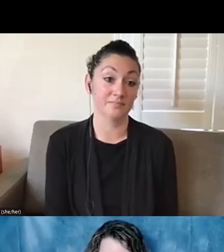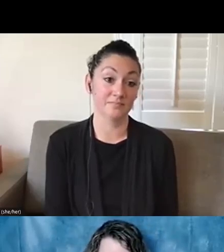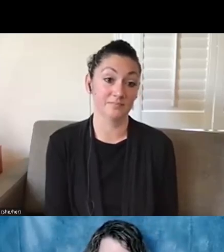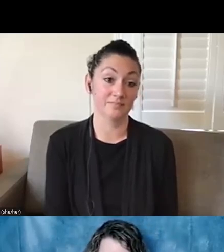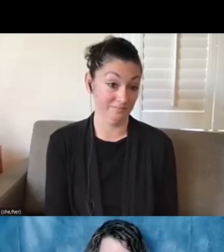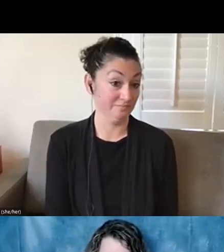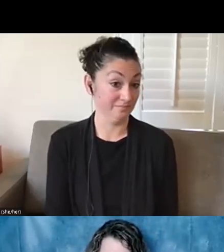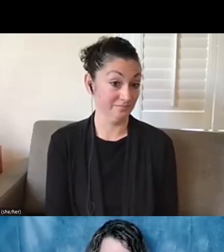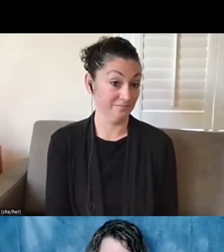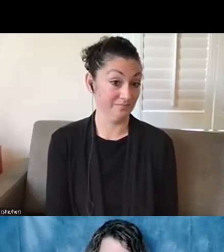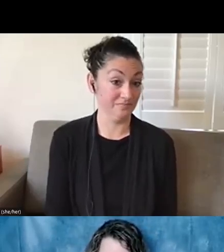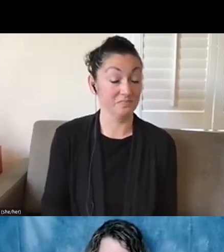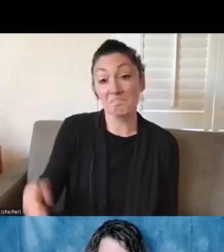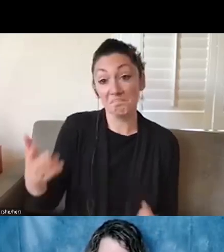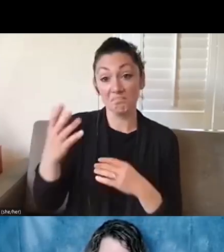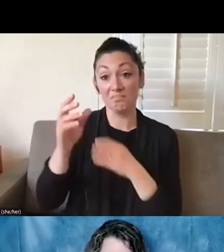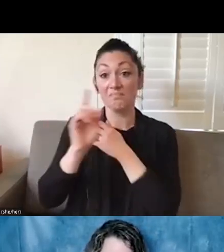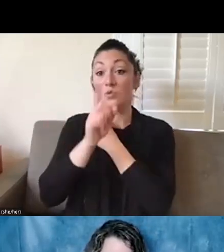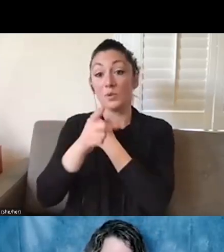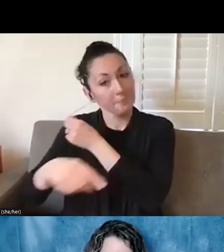Yeah. Would you, do you want to answer that, Melissa?